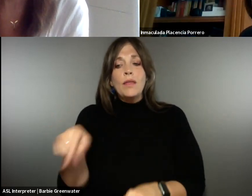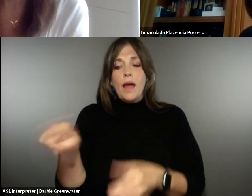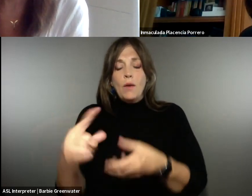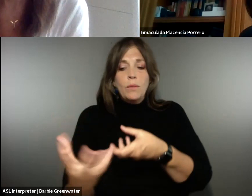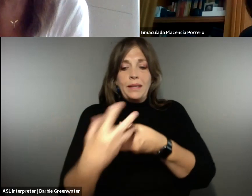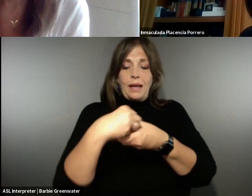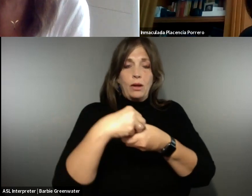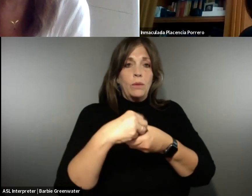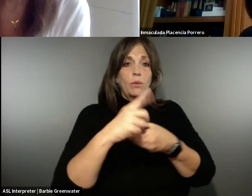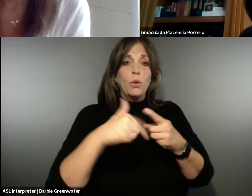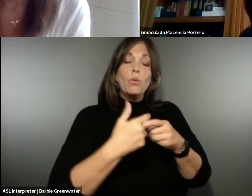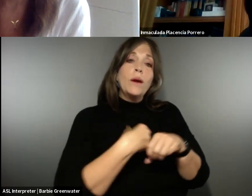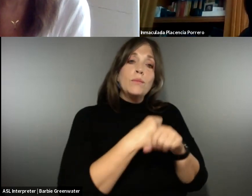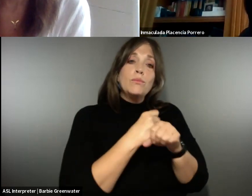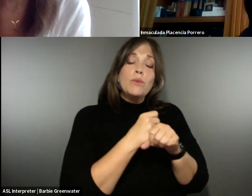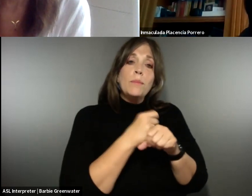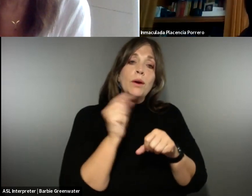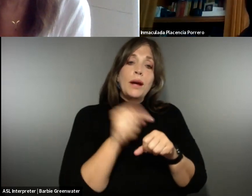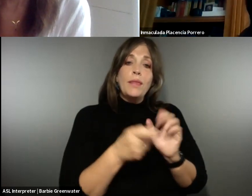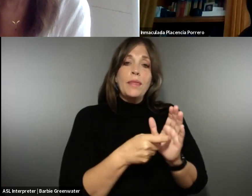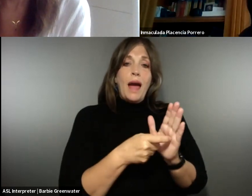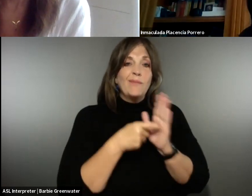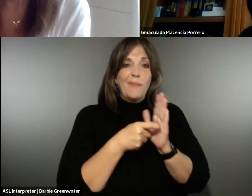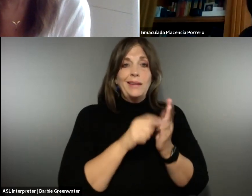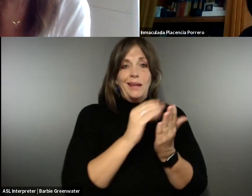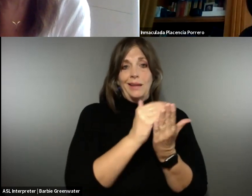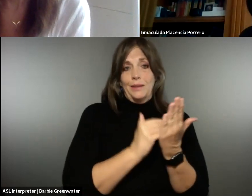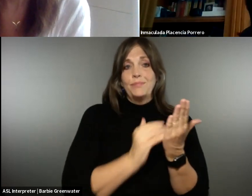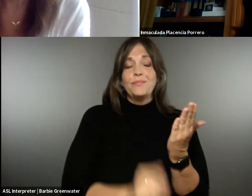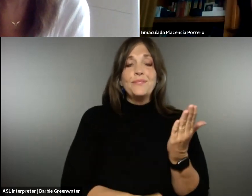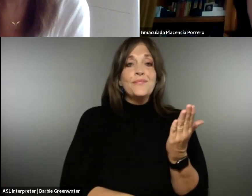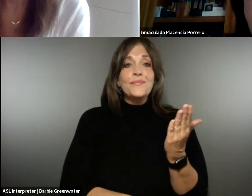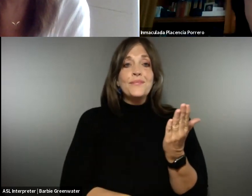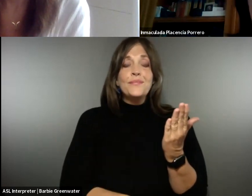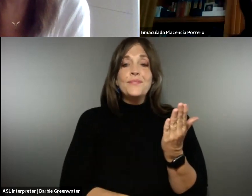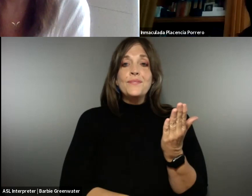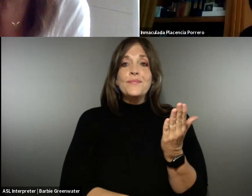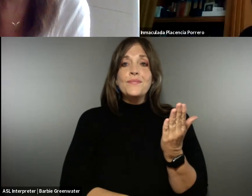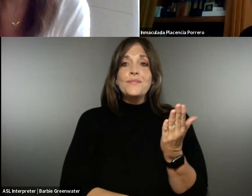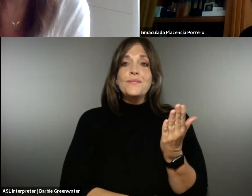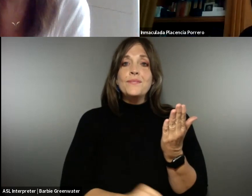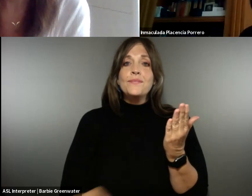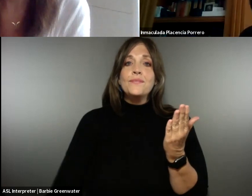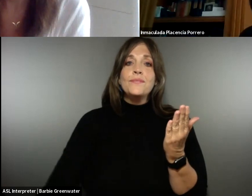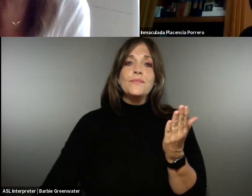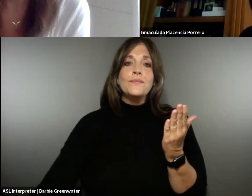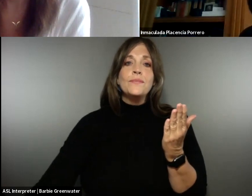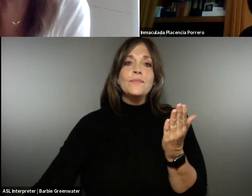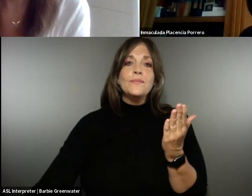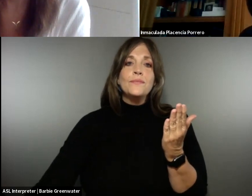all process-oriented standards that will be taken on board when